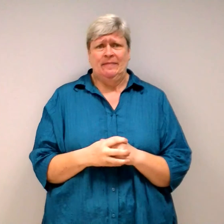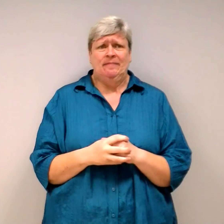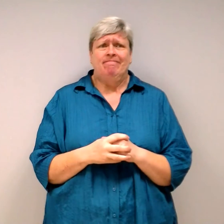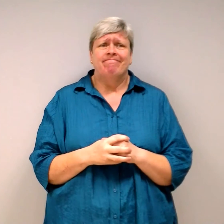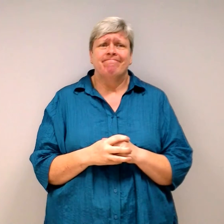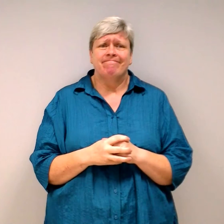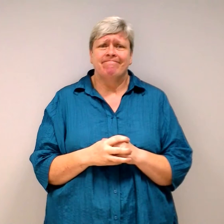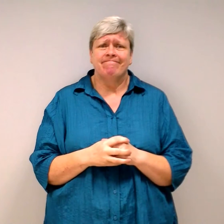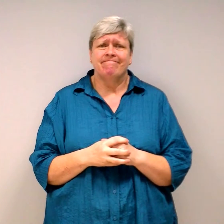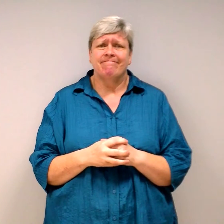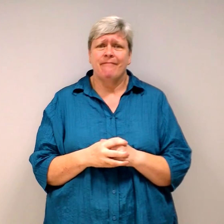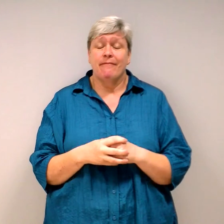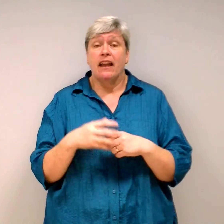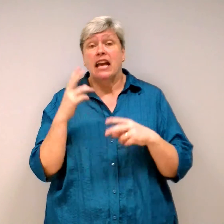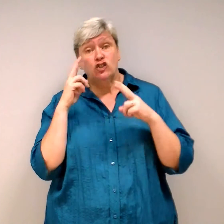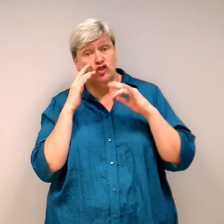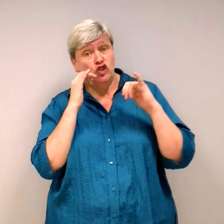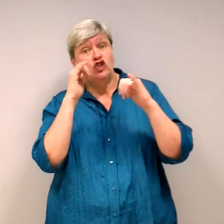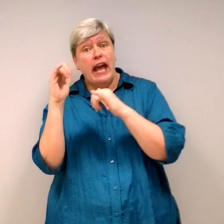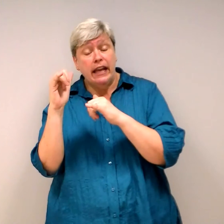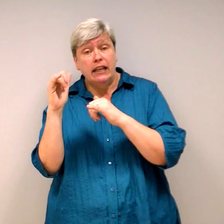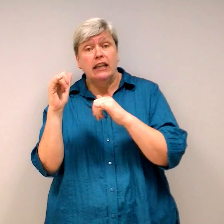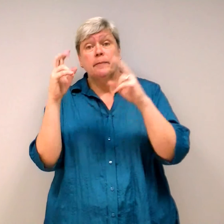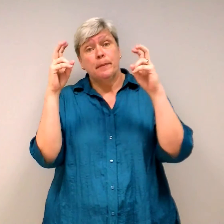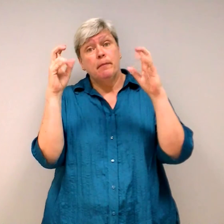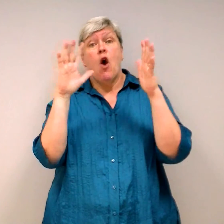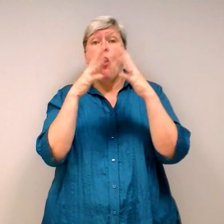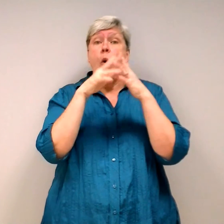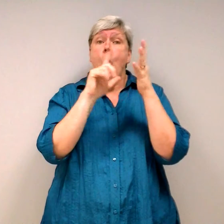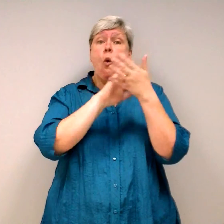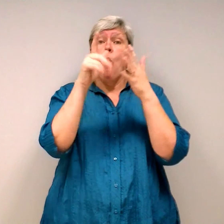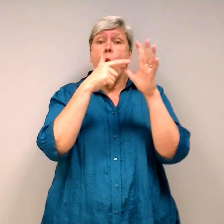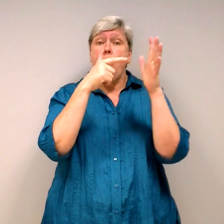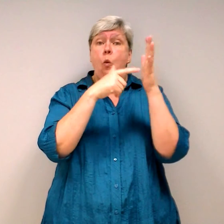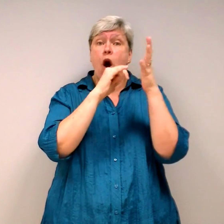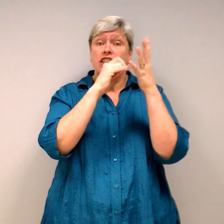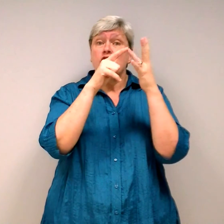Visit our 'What's On' page